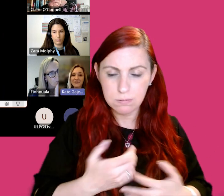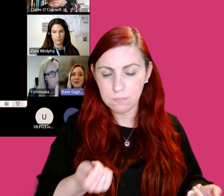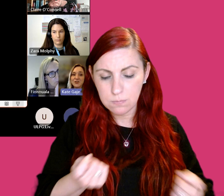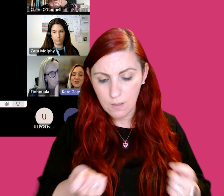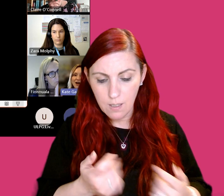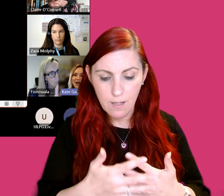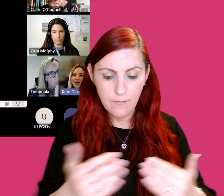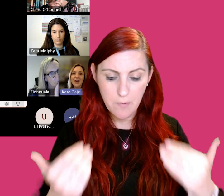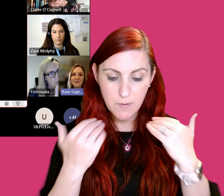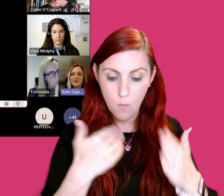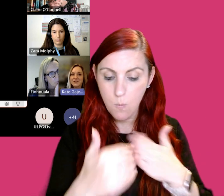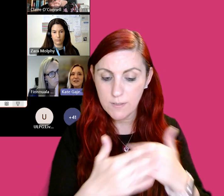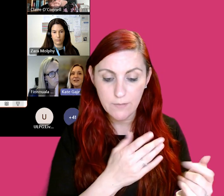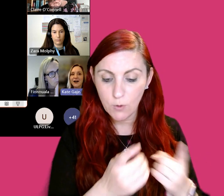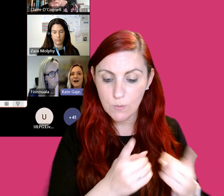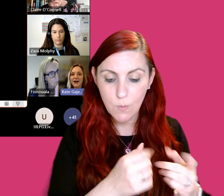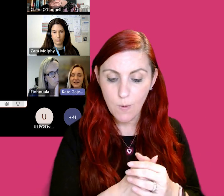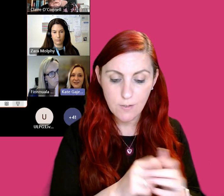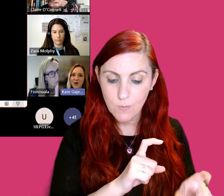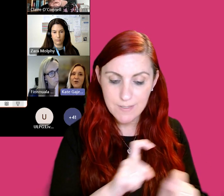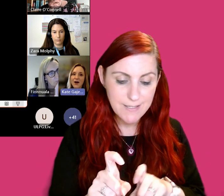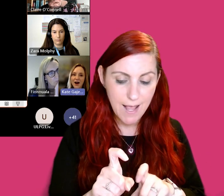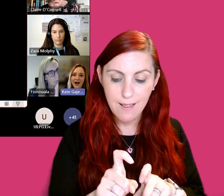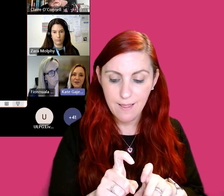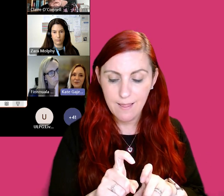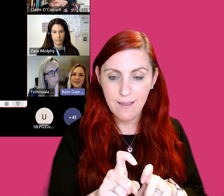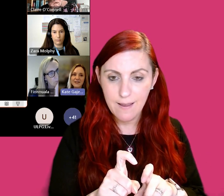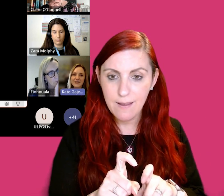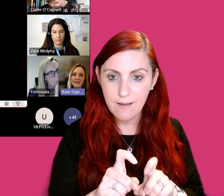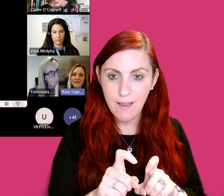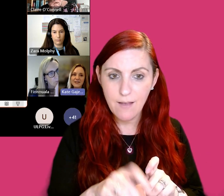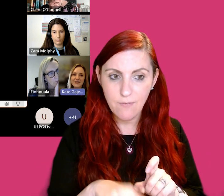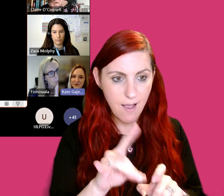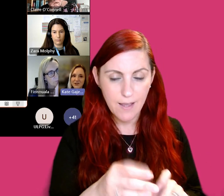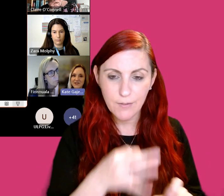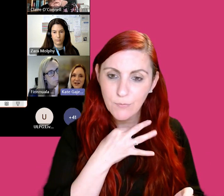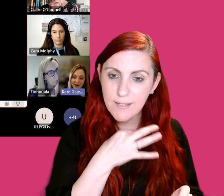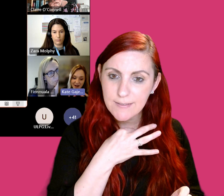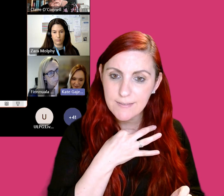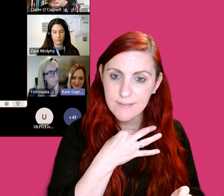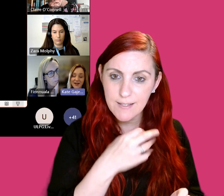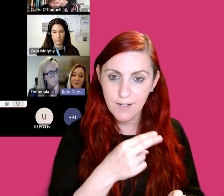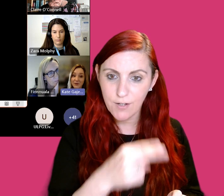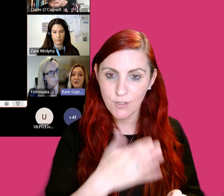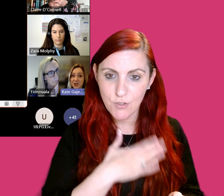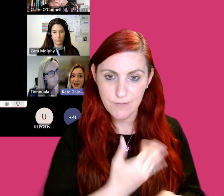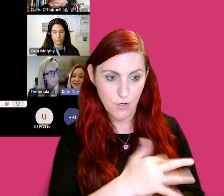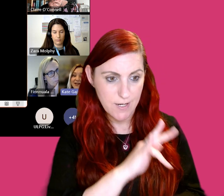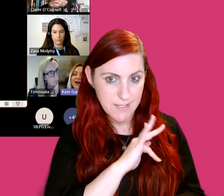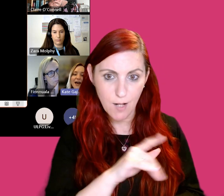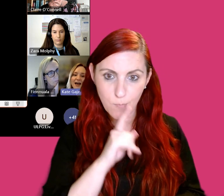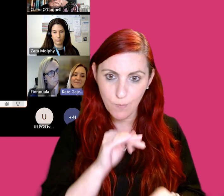whatever you do uh you still are at so high risk and not only about yourself but about your child